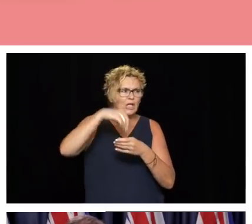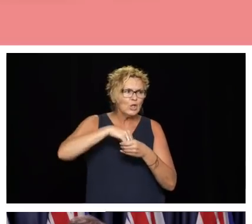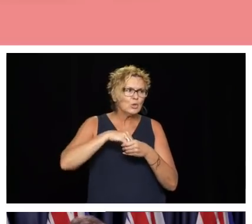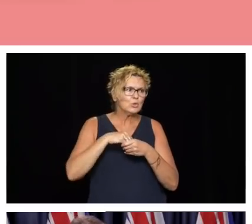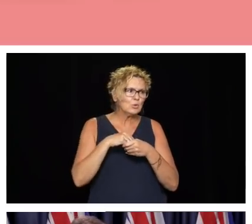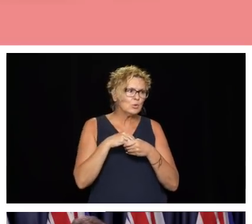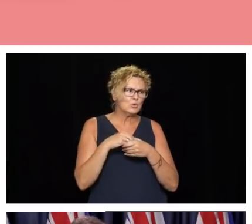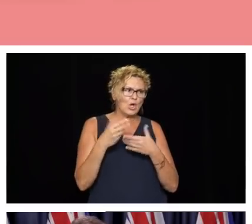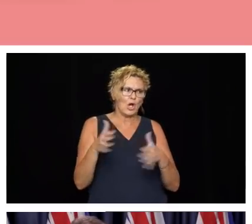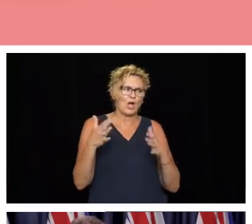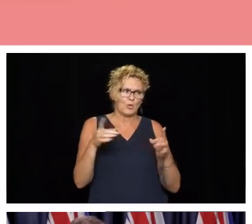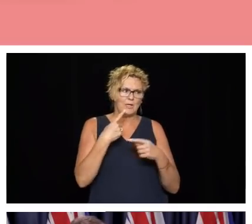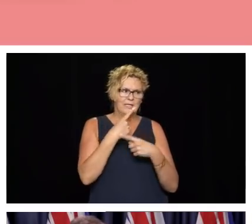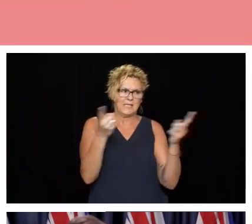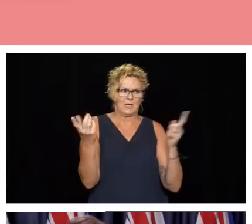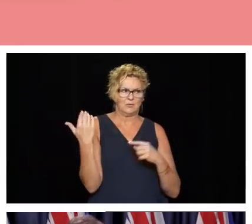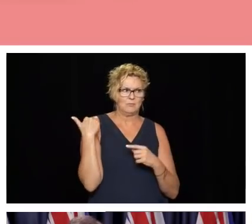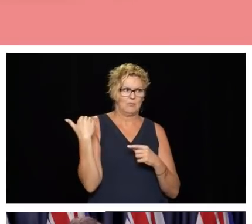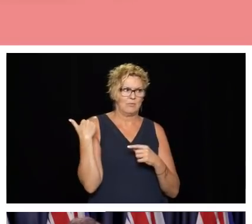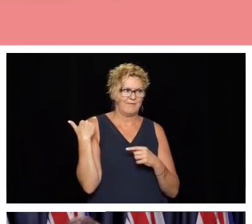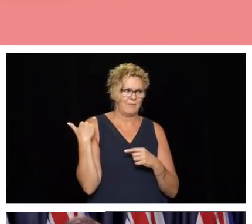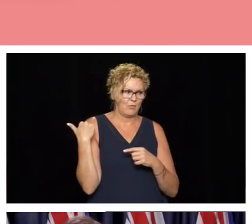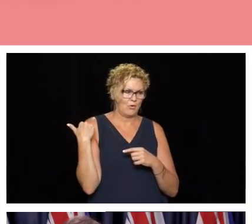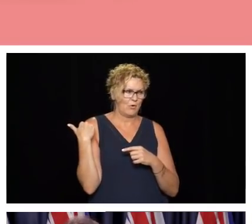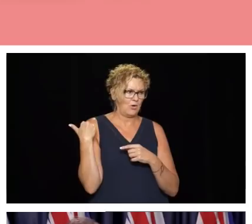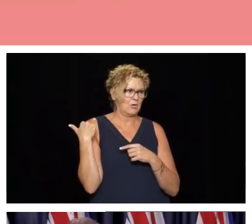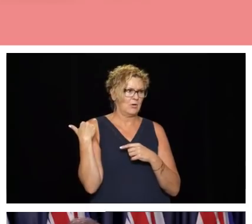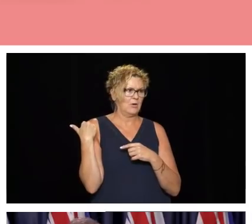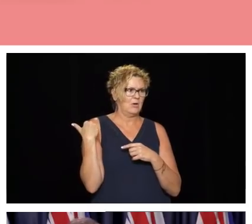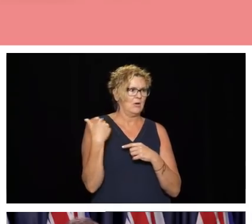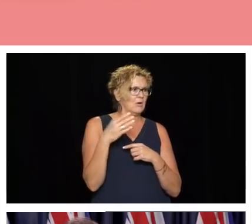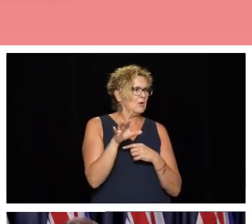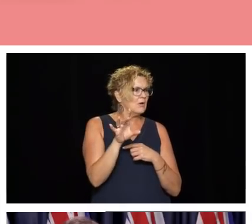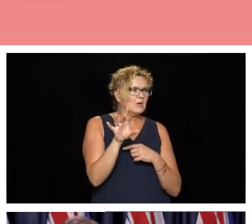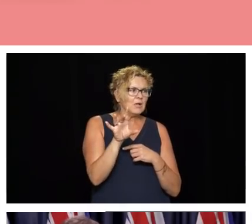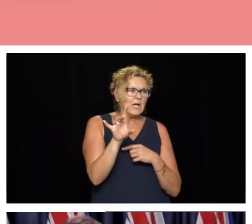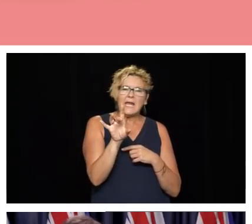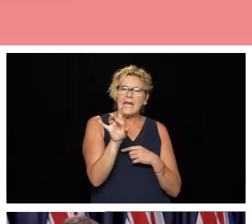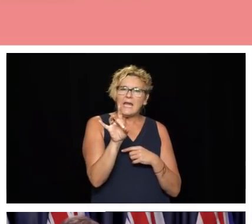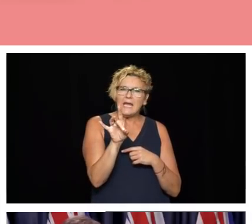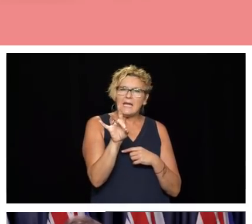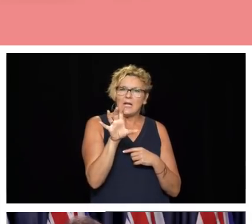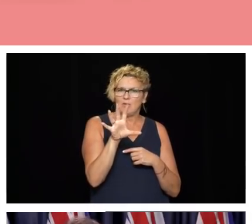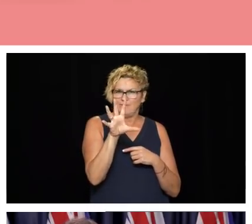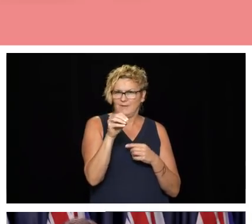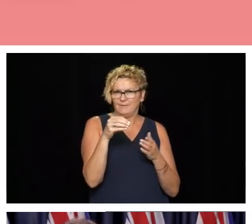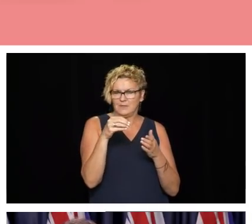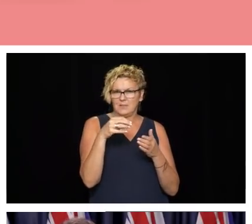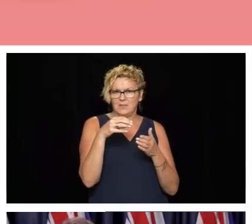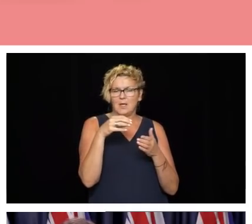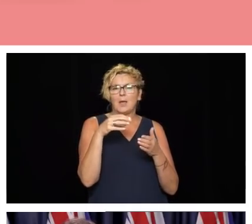enhance for remote transportation and framework single staffing initiative which is $165.4 million in surgical and increased spending for personal protective equipment.